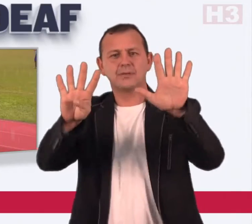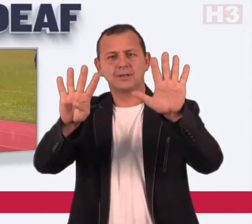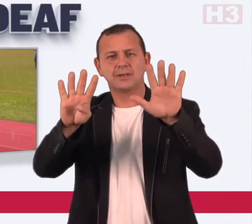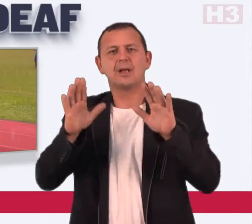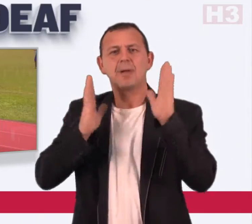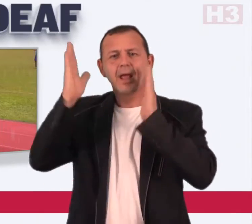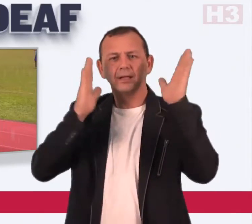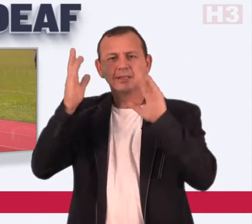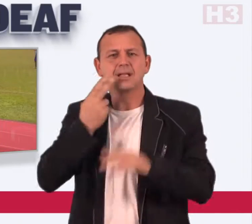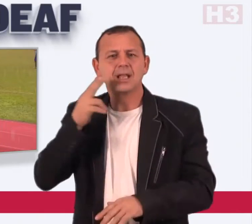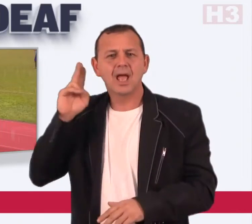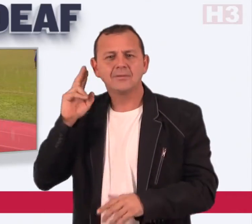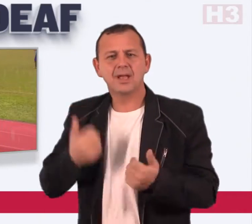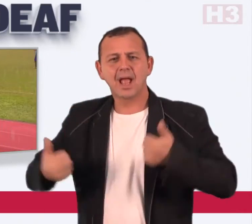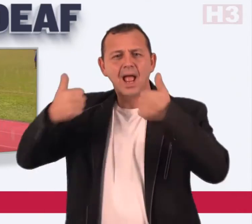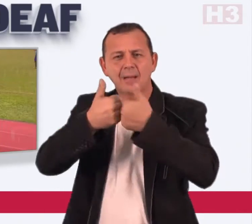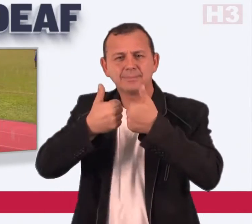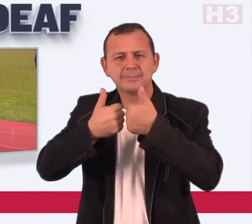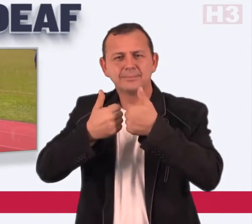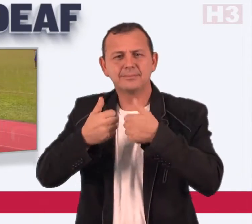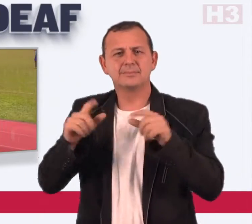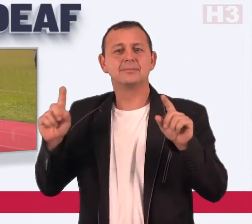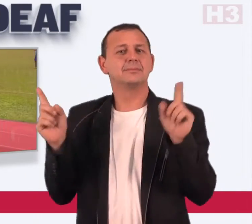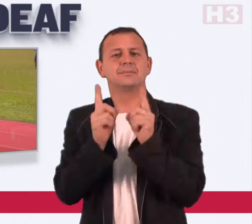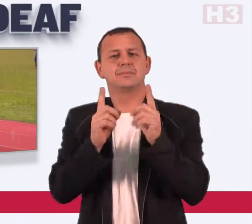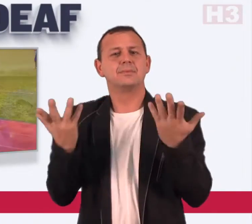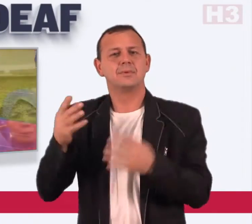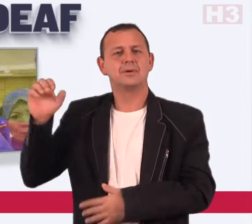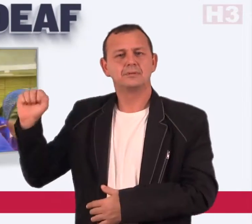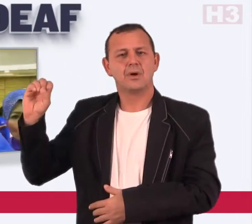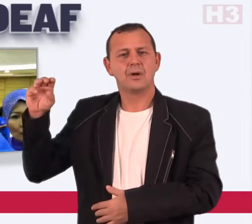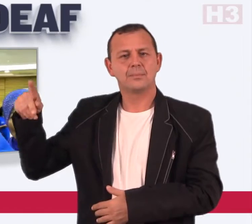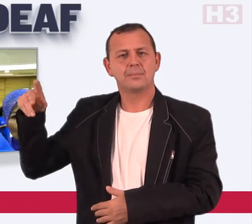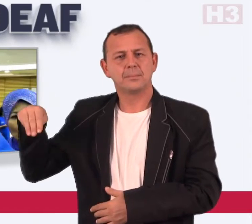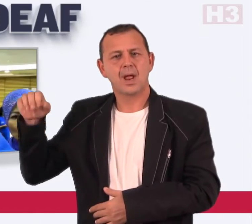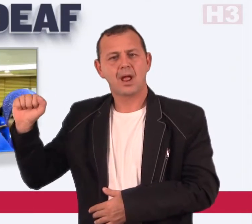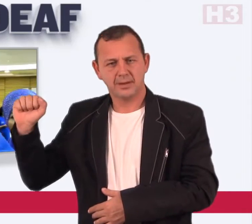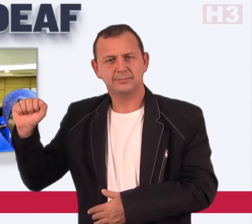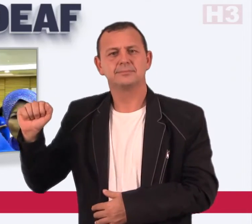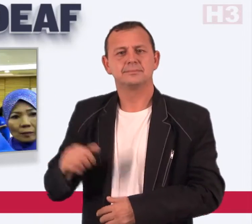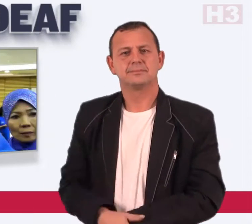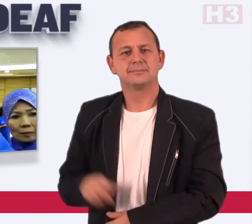the recent 19th Malaysia Deaf Games (Sopma).